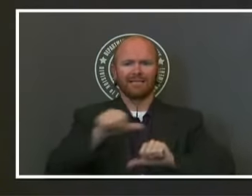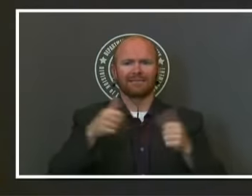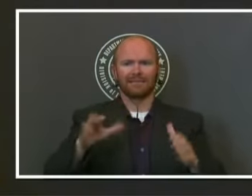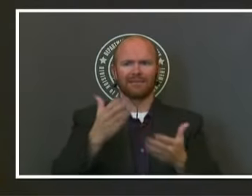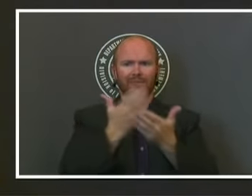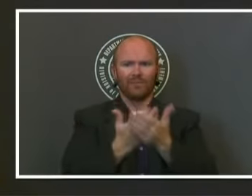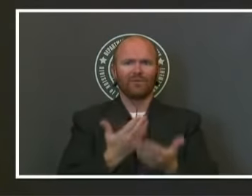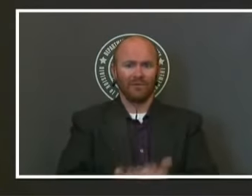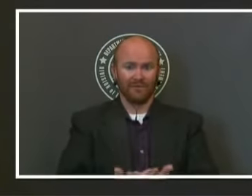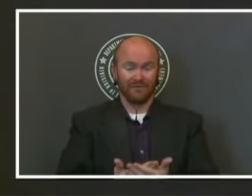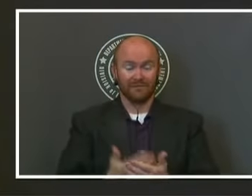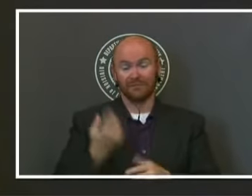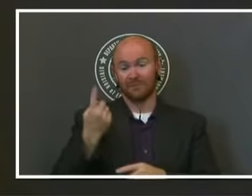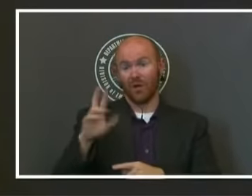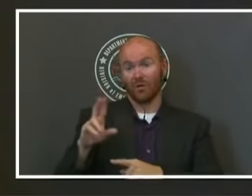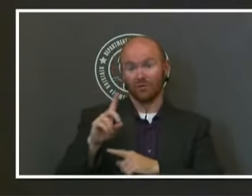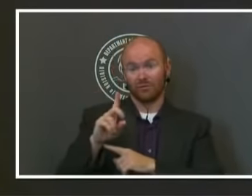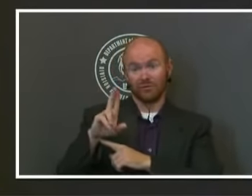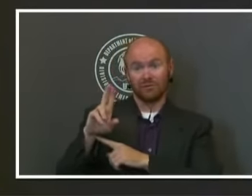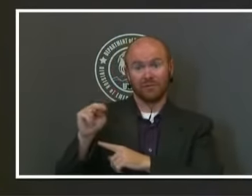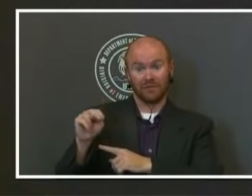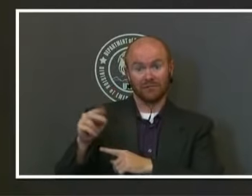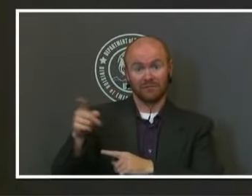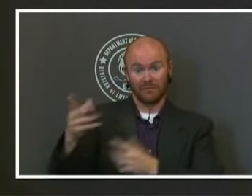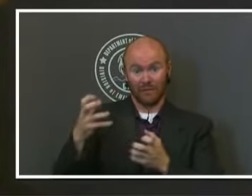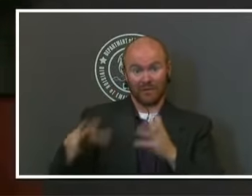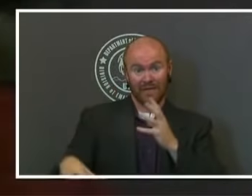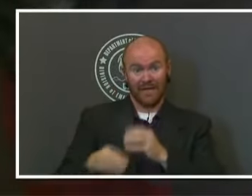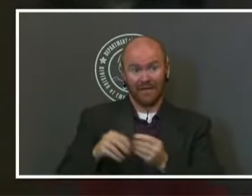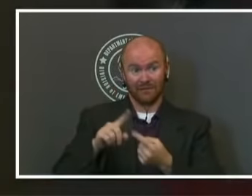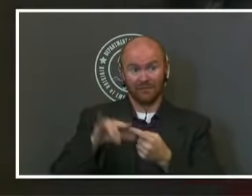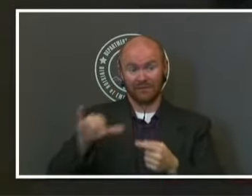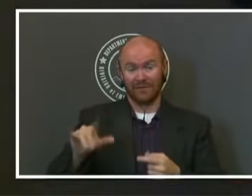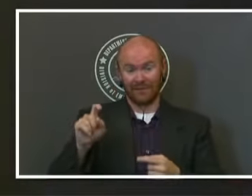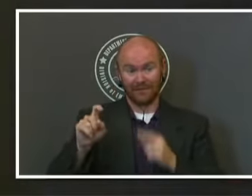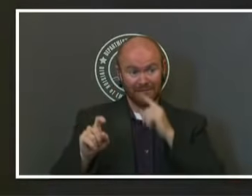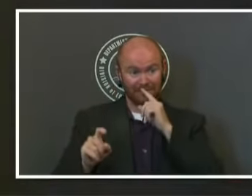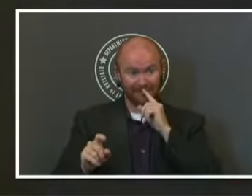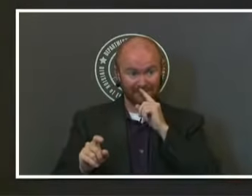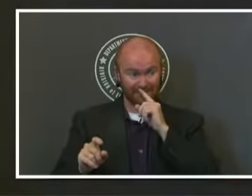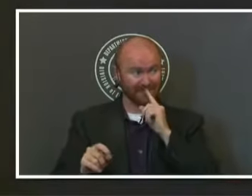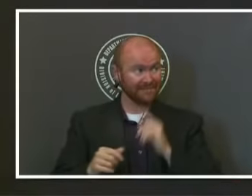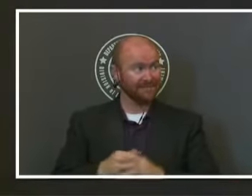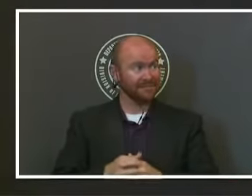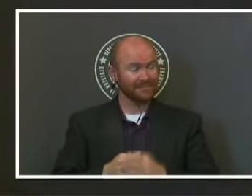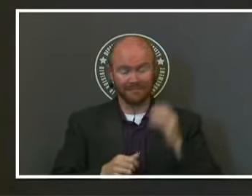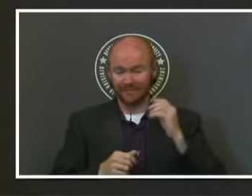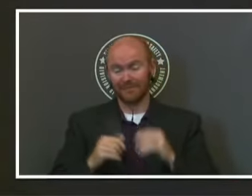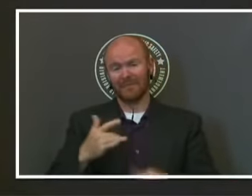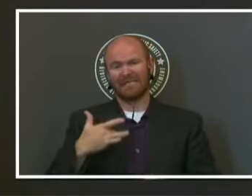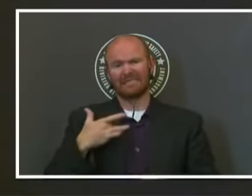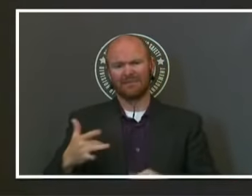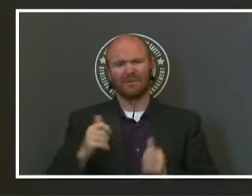dumb you like to add to that